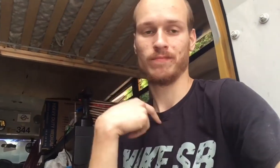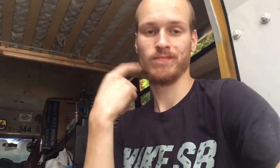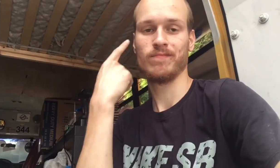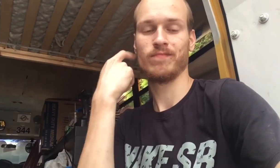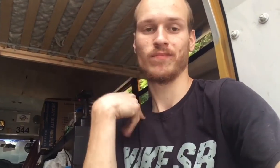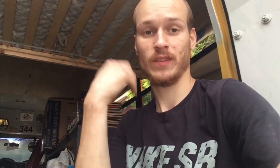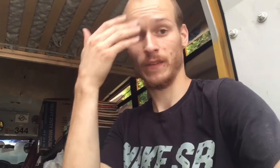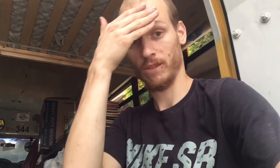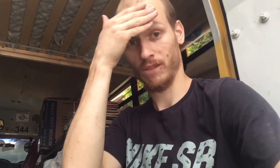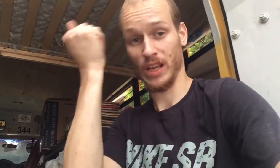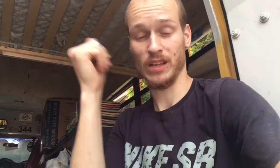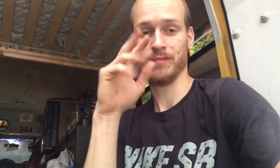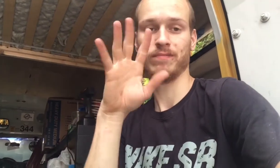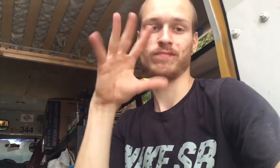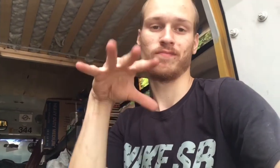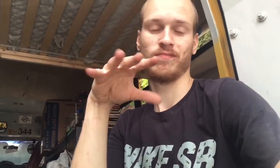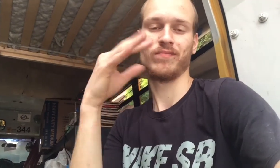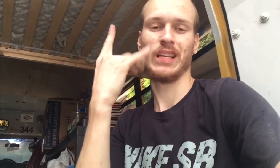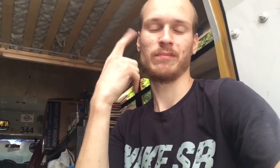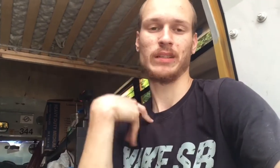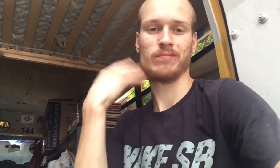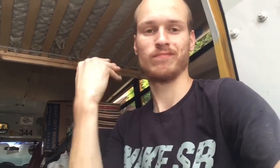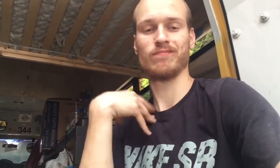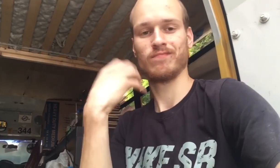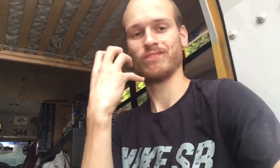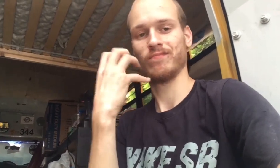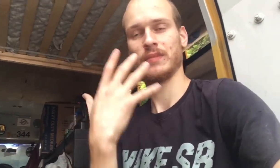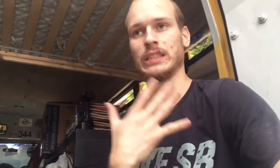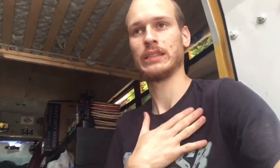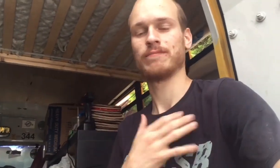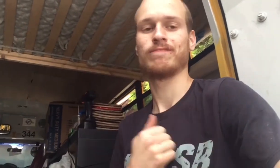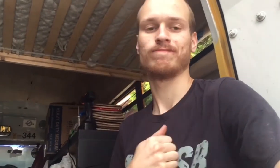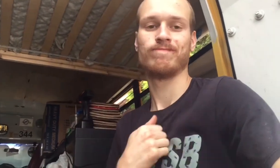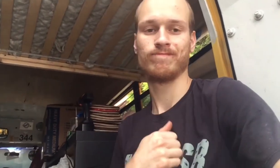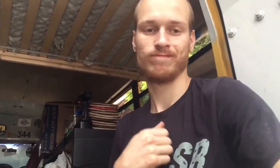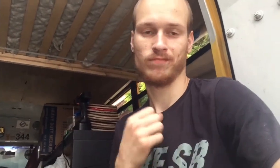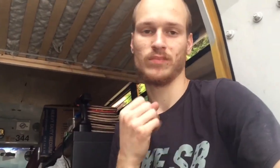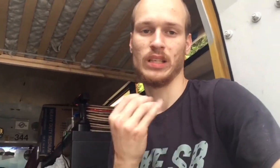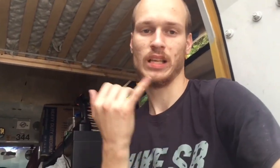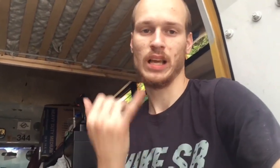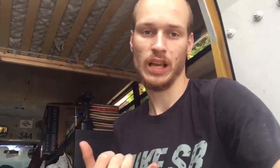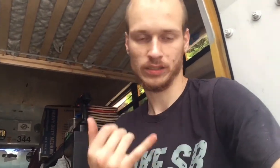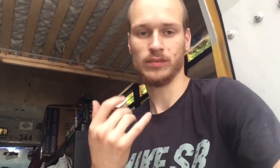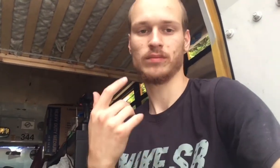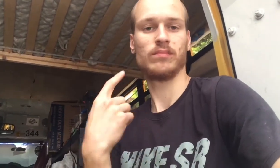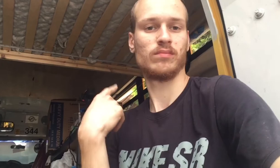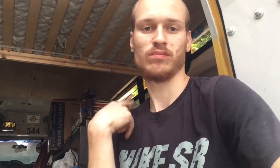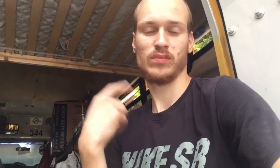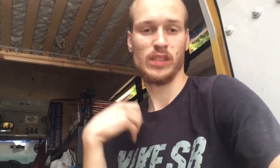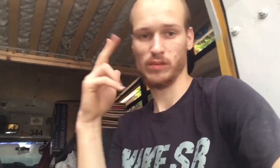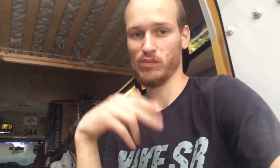and I completed forgot to put on file during working on building because I was grumpy. So I apologized and so, now.